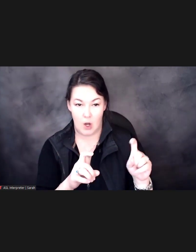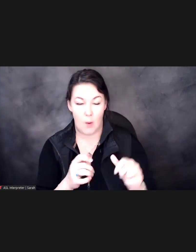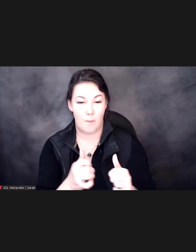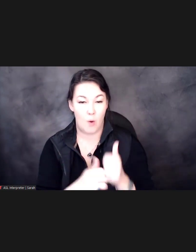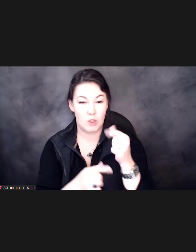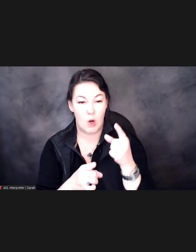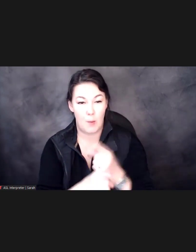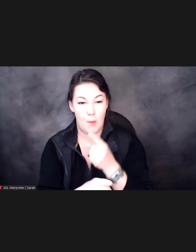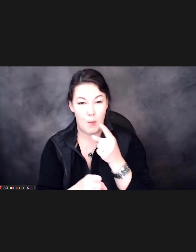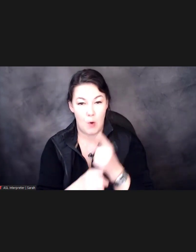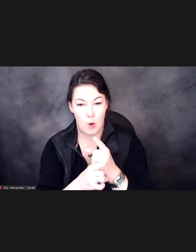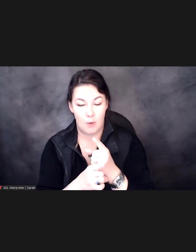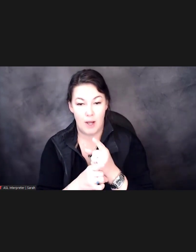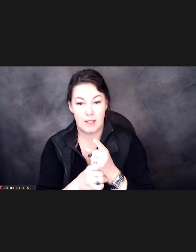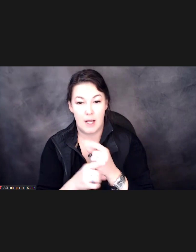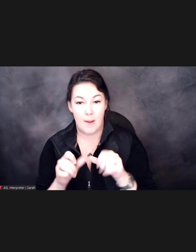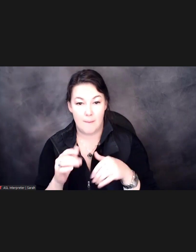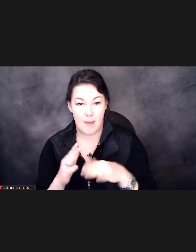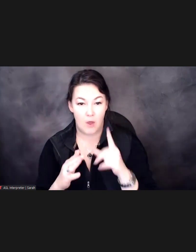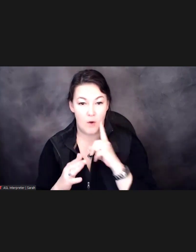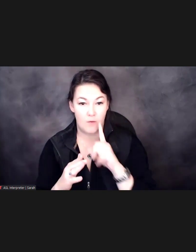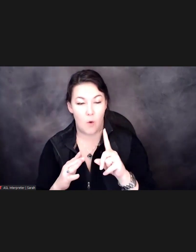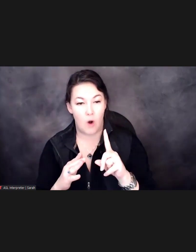method to identify young children at risk for permanent hearing loss,